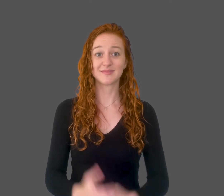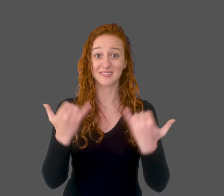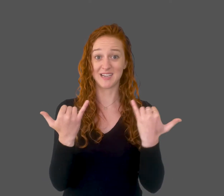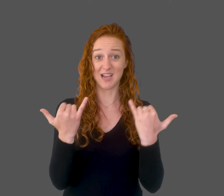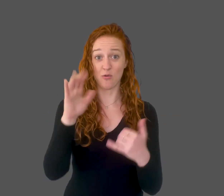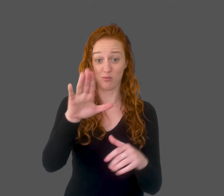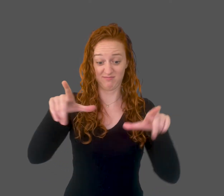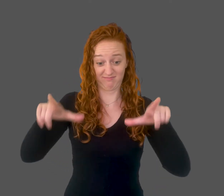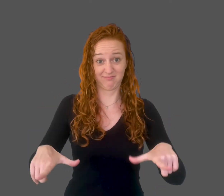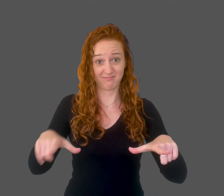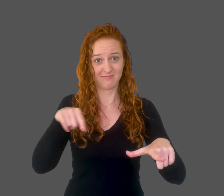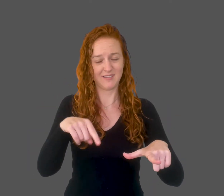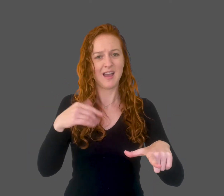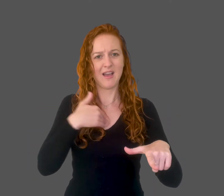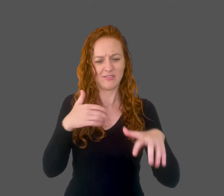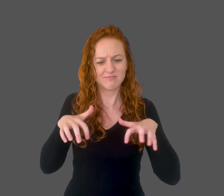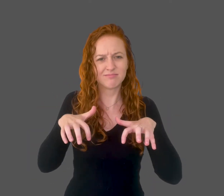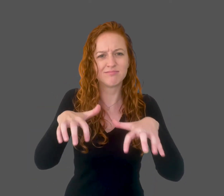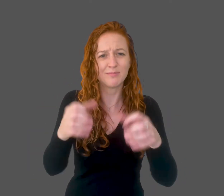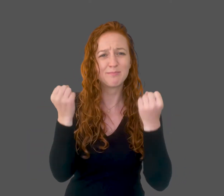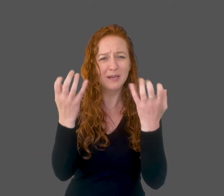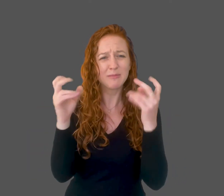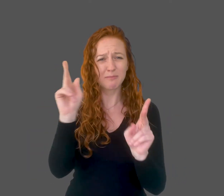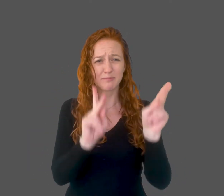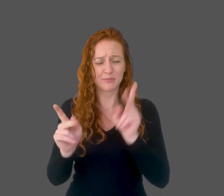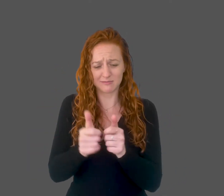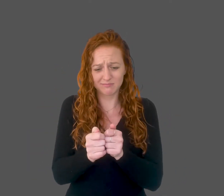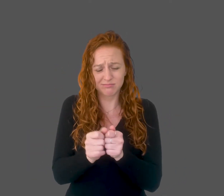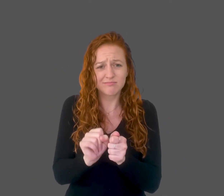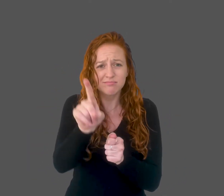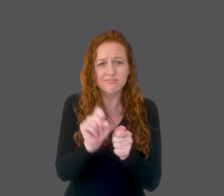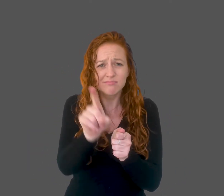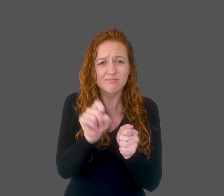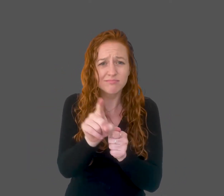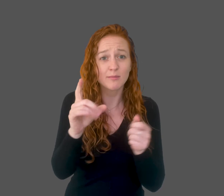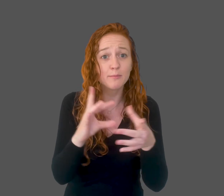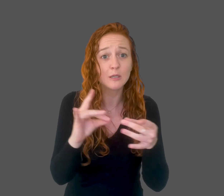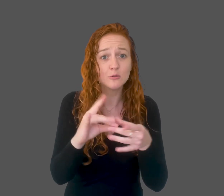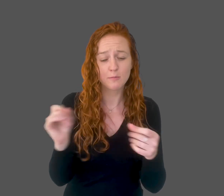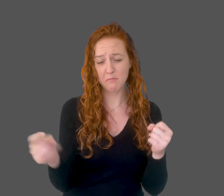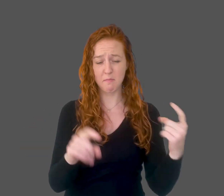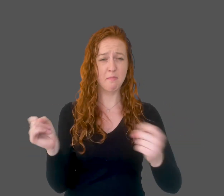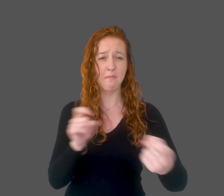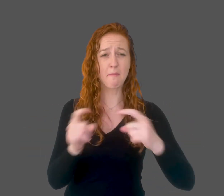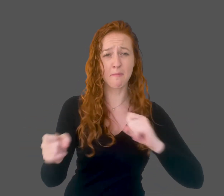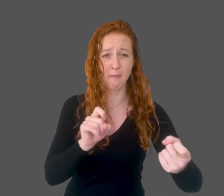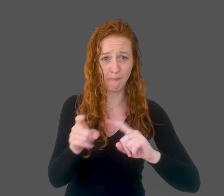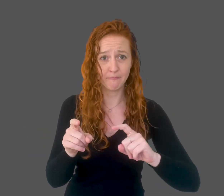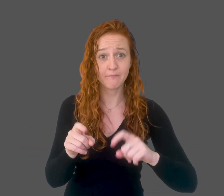Now, in your cell, there are many people who are also sending messages to others.